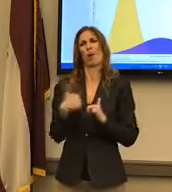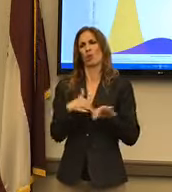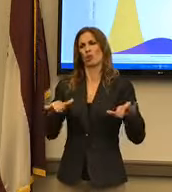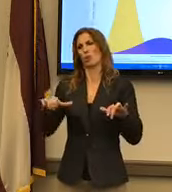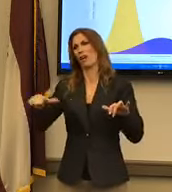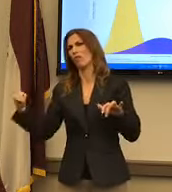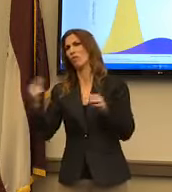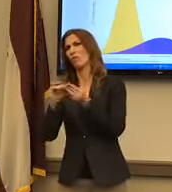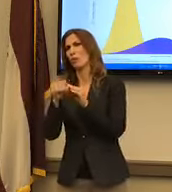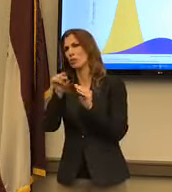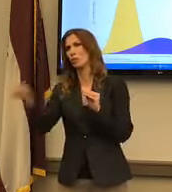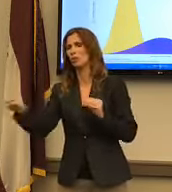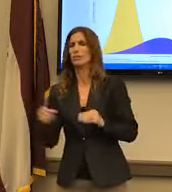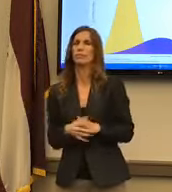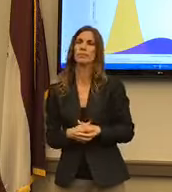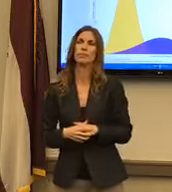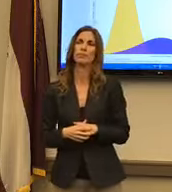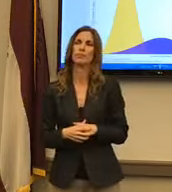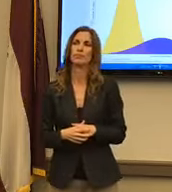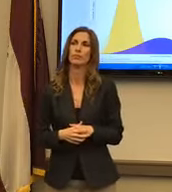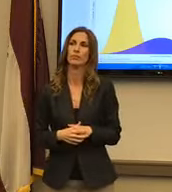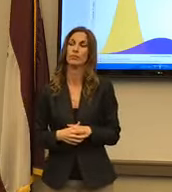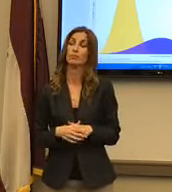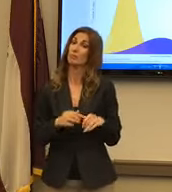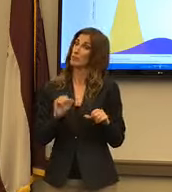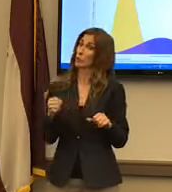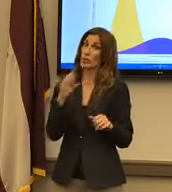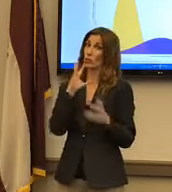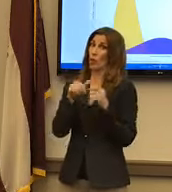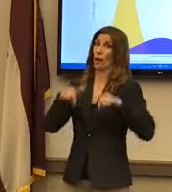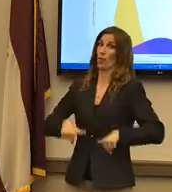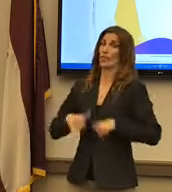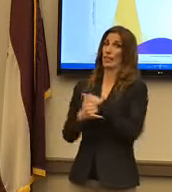metrics I I can really only speak to Montgomery County I don't have all the